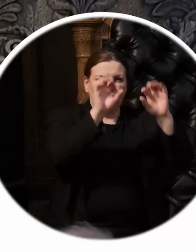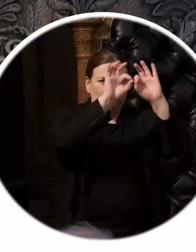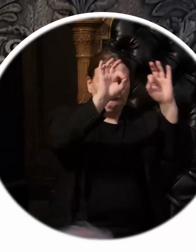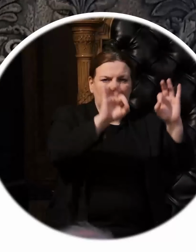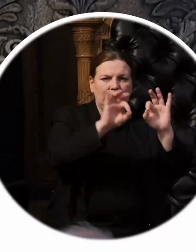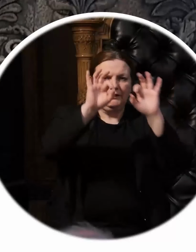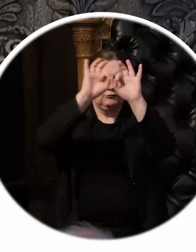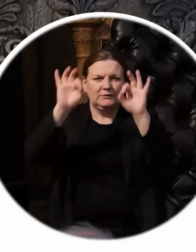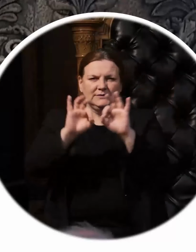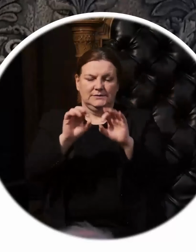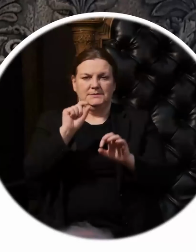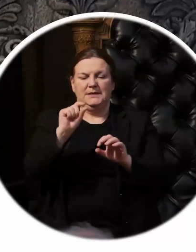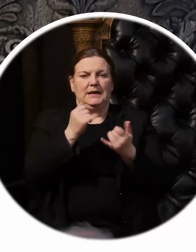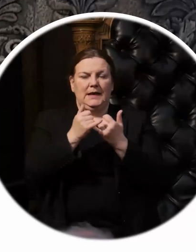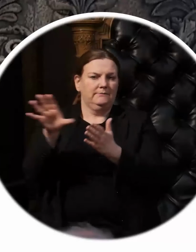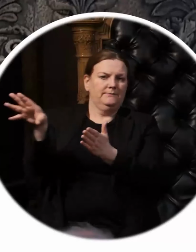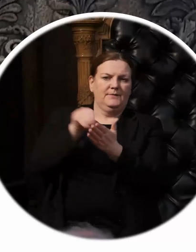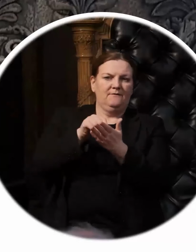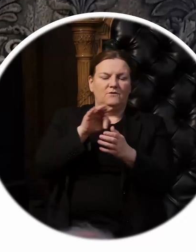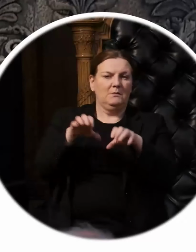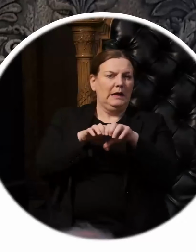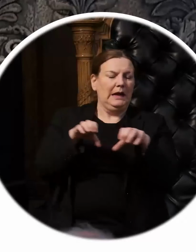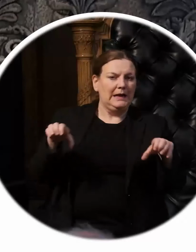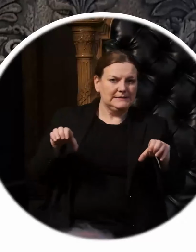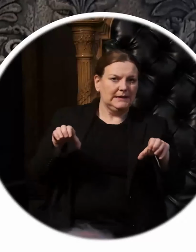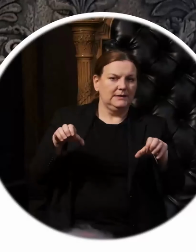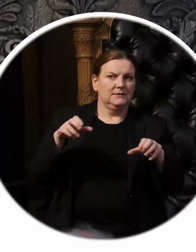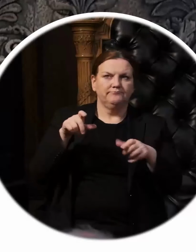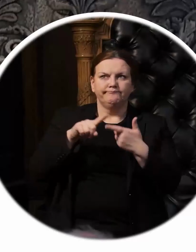all a bit of a juxtaposition between classicism and Egyptology.